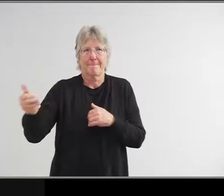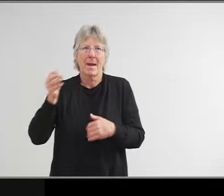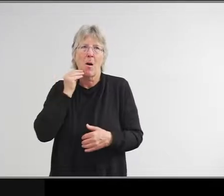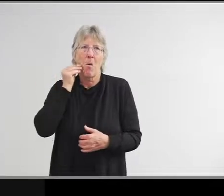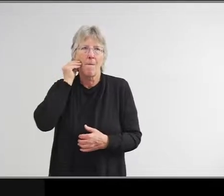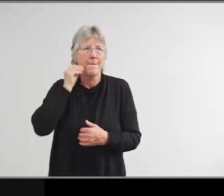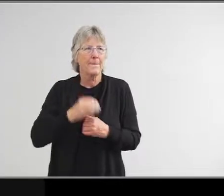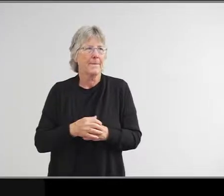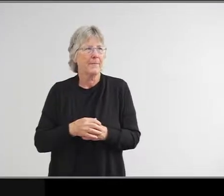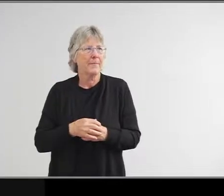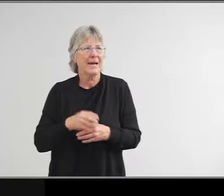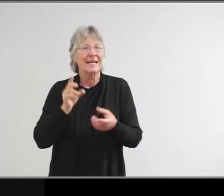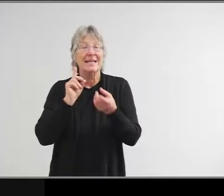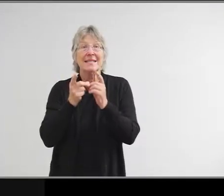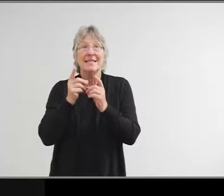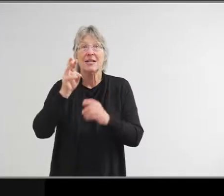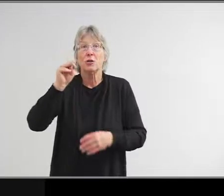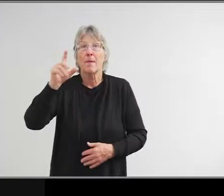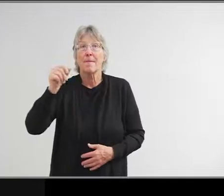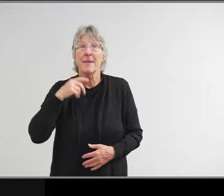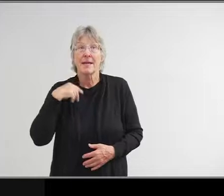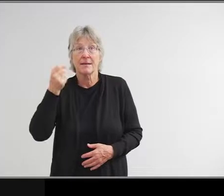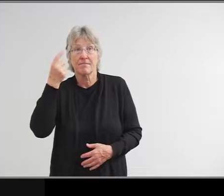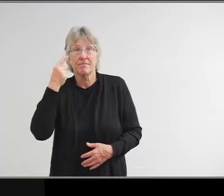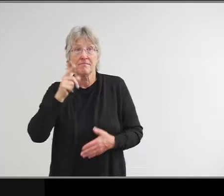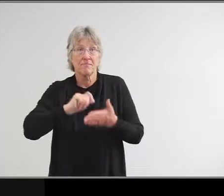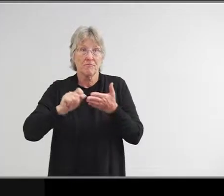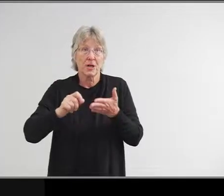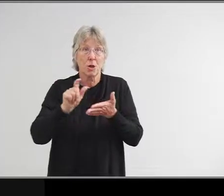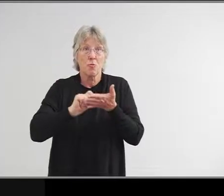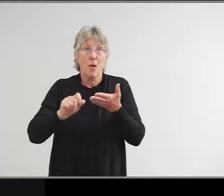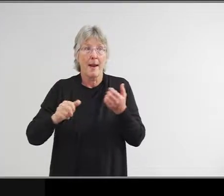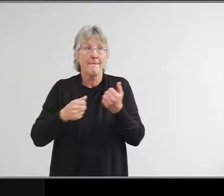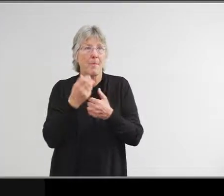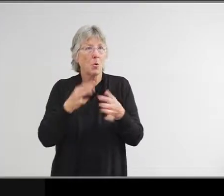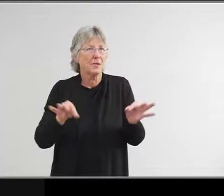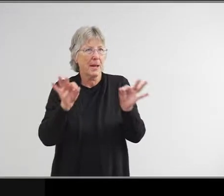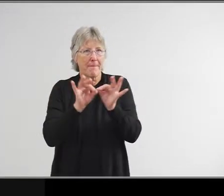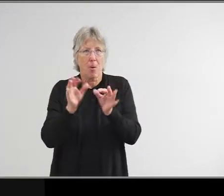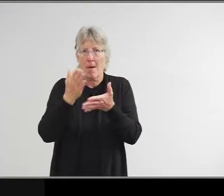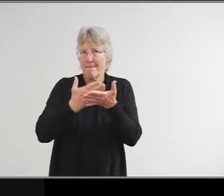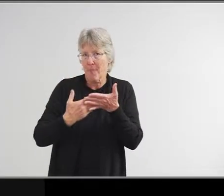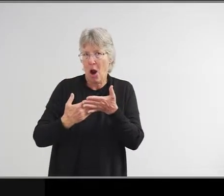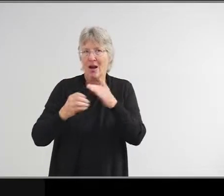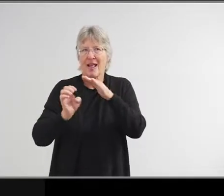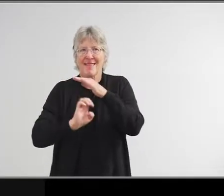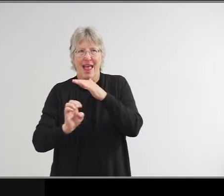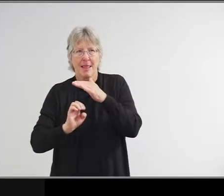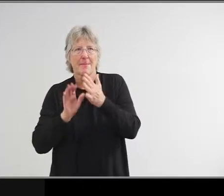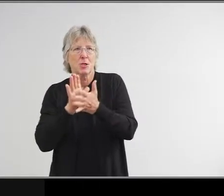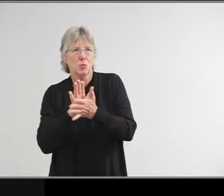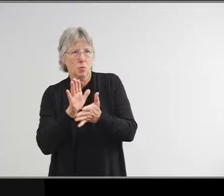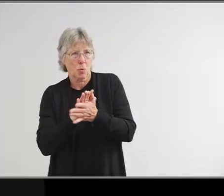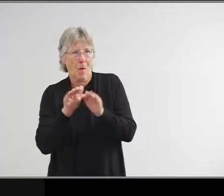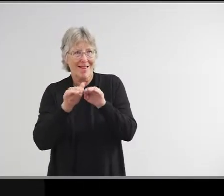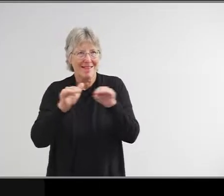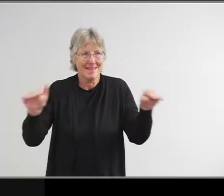Digital media literacy is one of the most important components of the library curriculum at the elementary school level. Our students are digital natives,